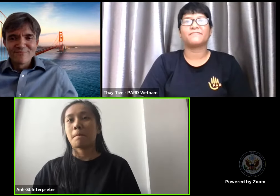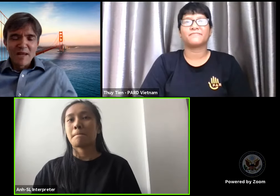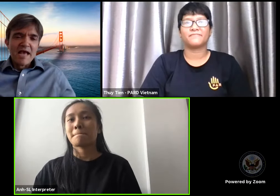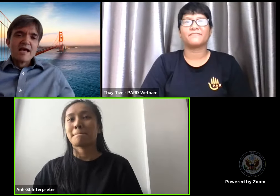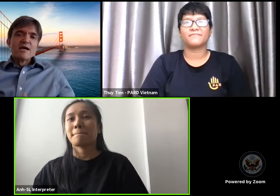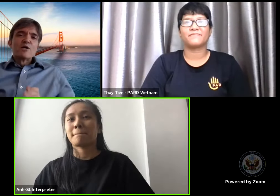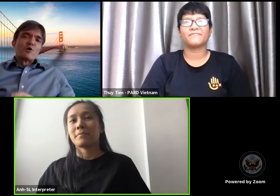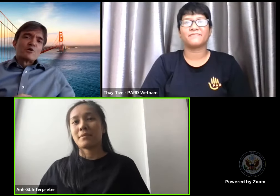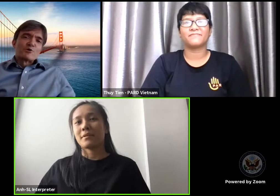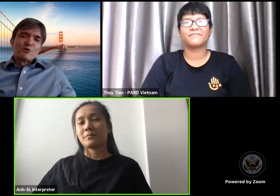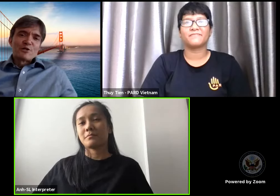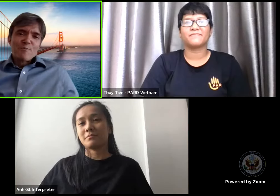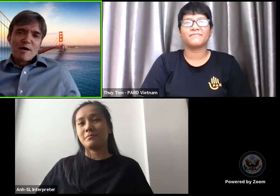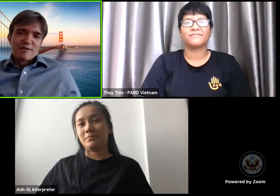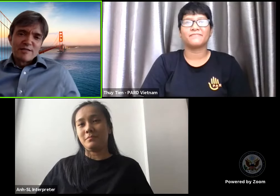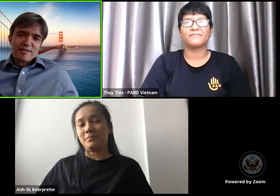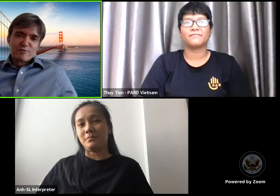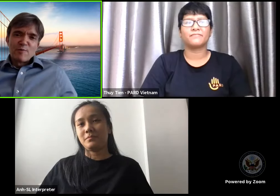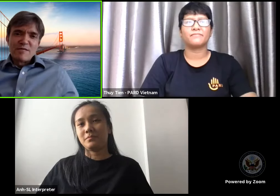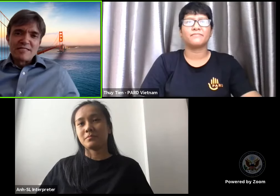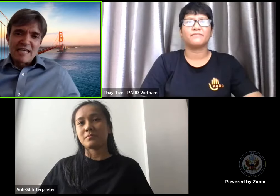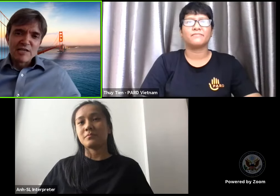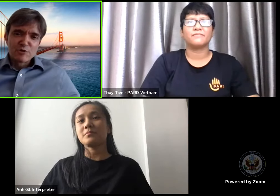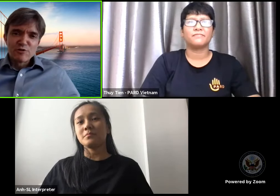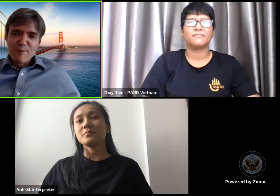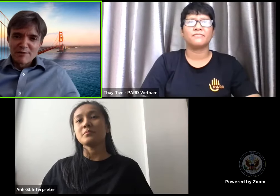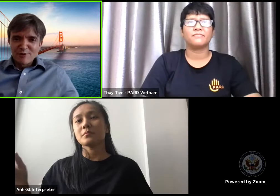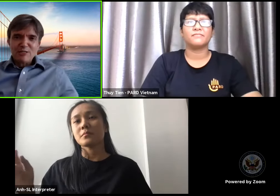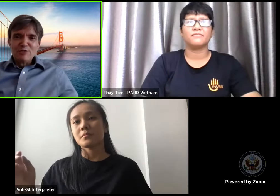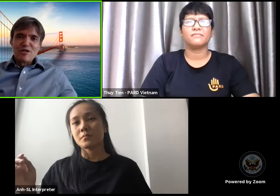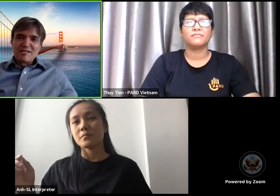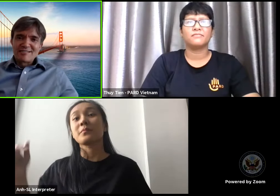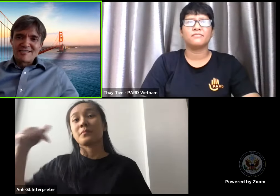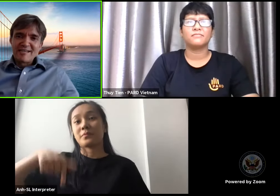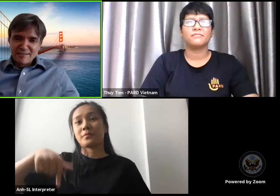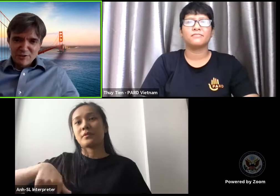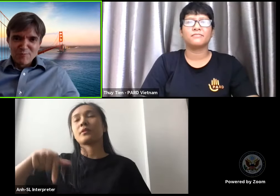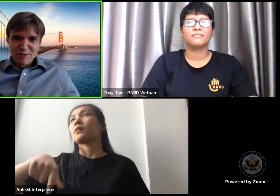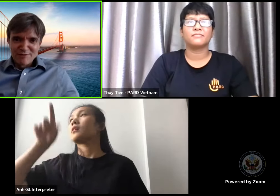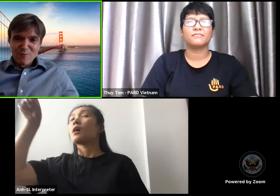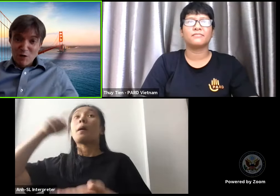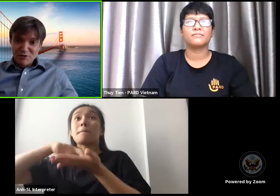[Jason] So, this month is Women's History Month in the United States, the month of March,